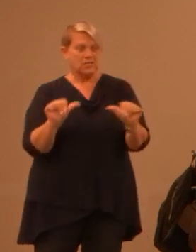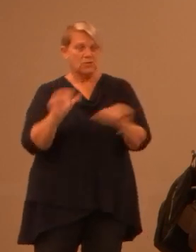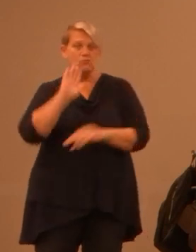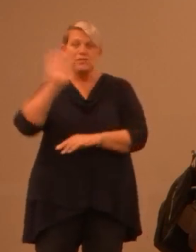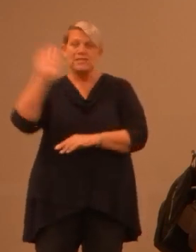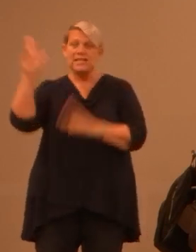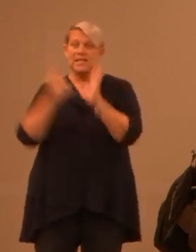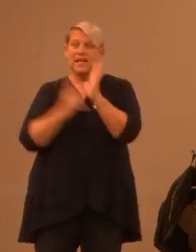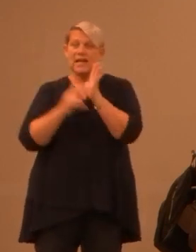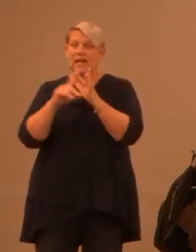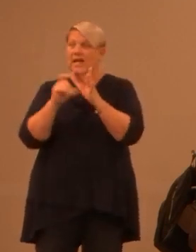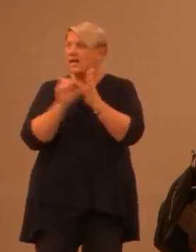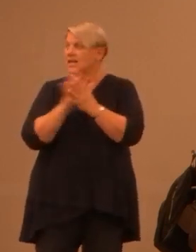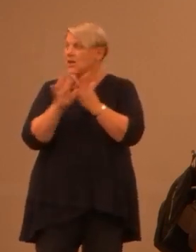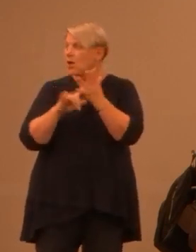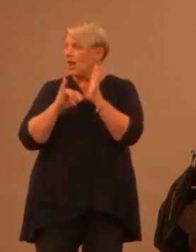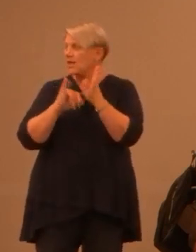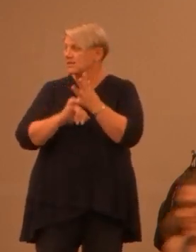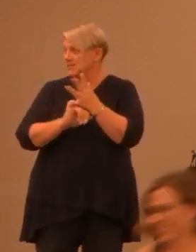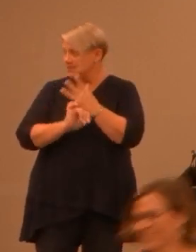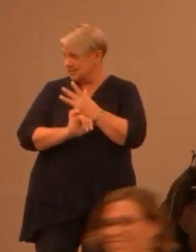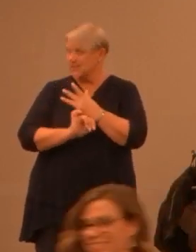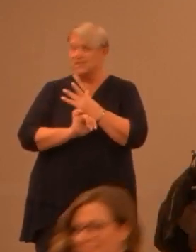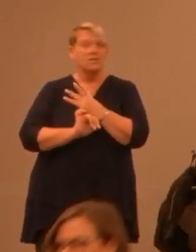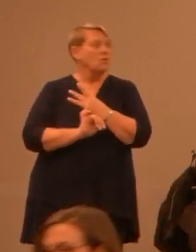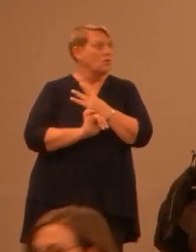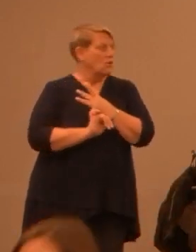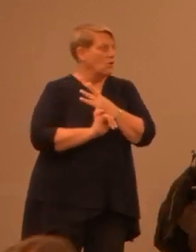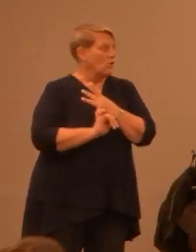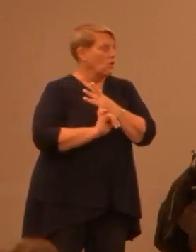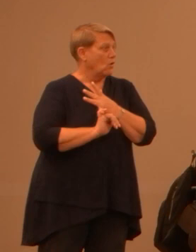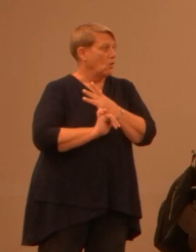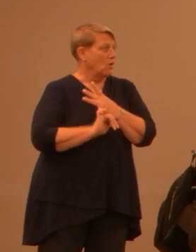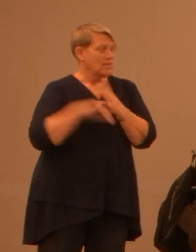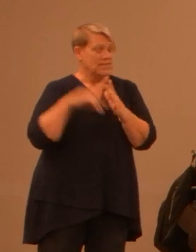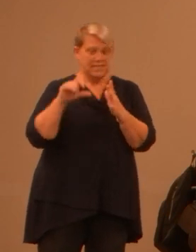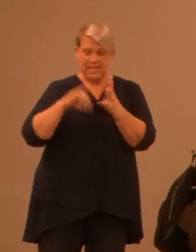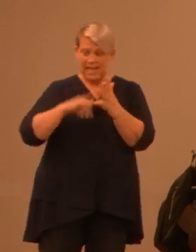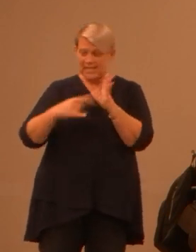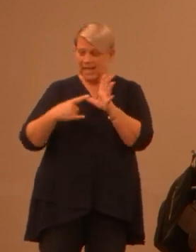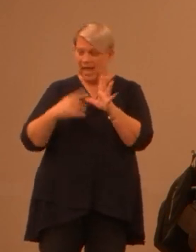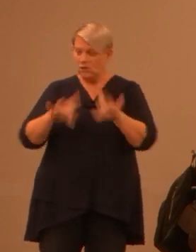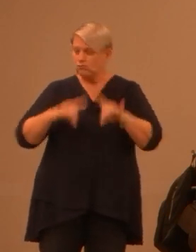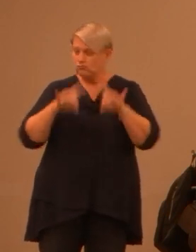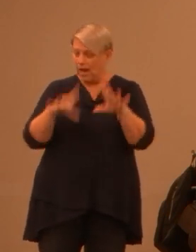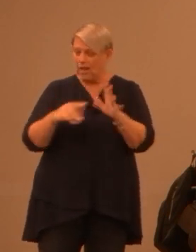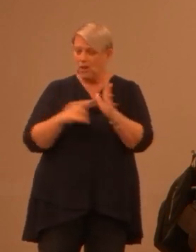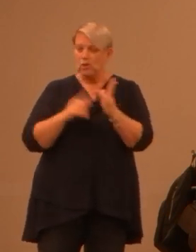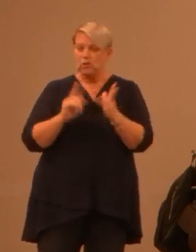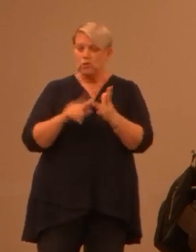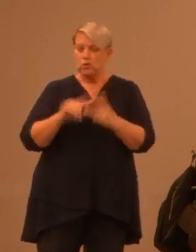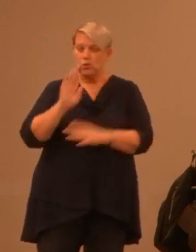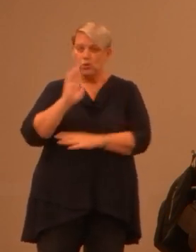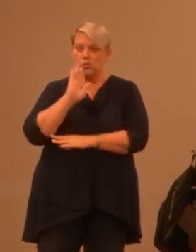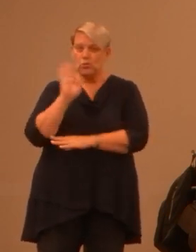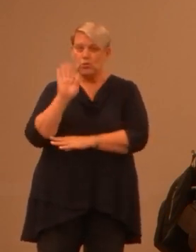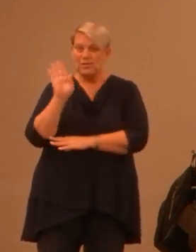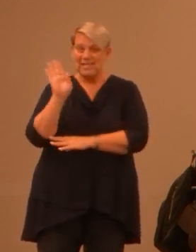Nicholas Kapirnas, an auditor from CFA Australia to present the non-profit